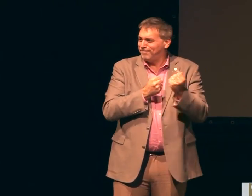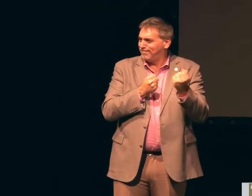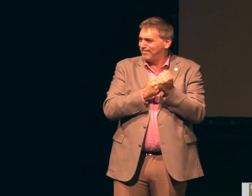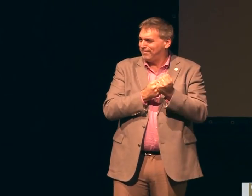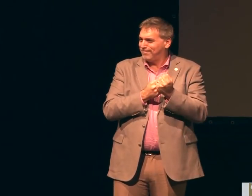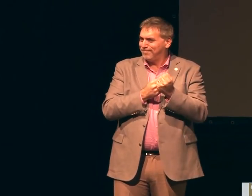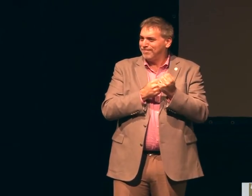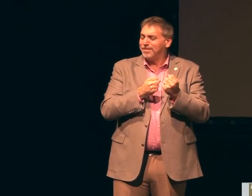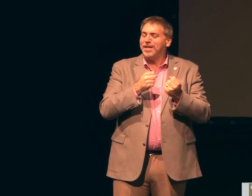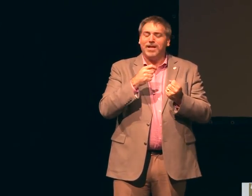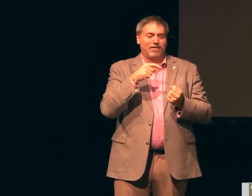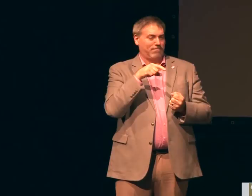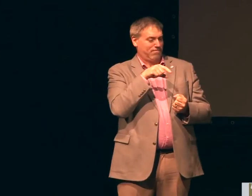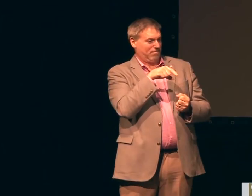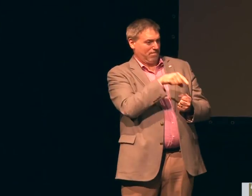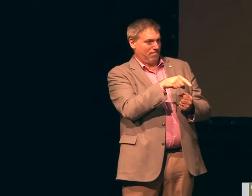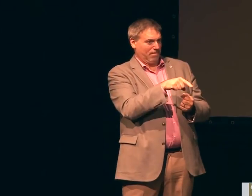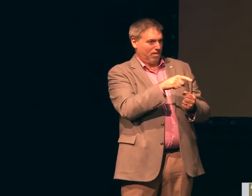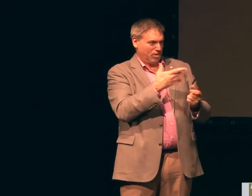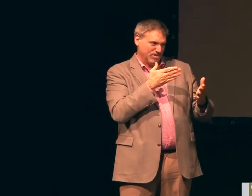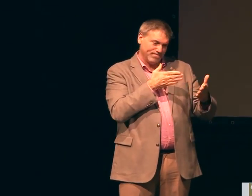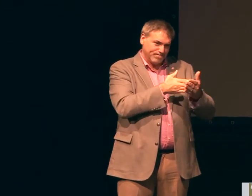other people involved in advocating to work with